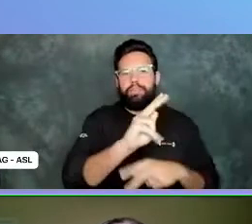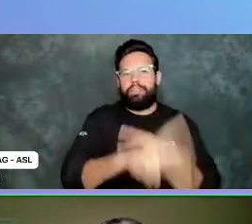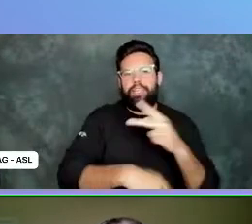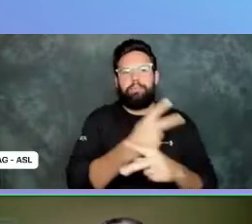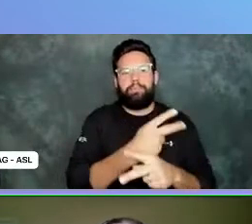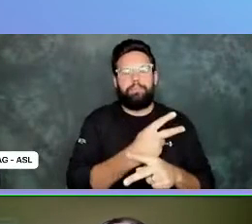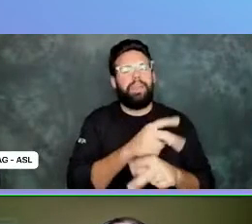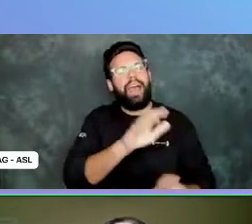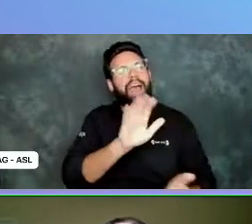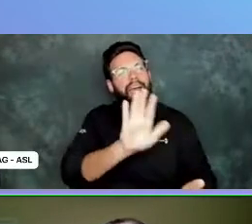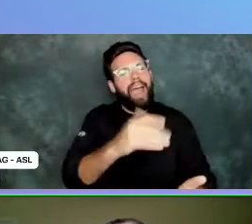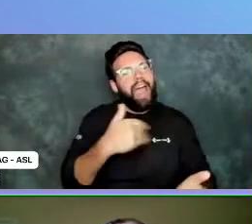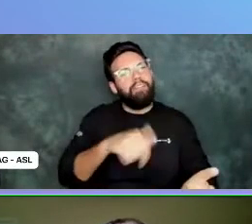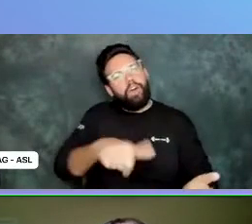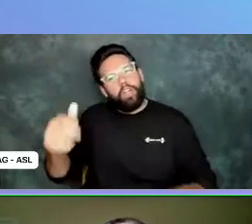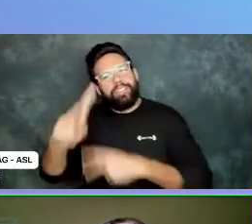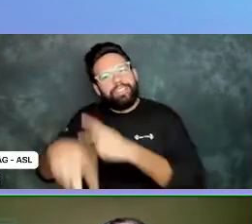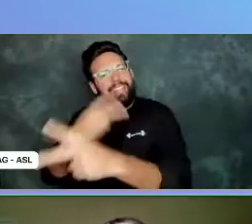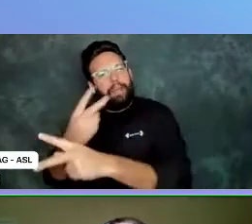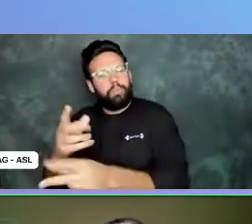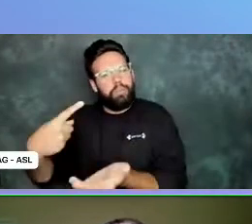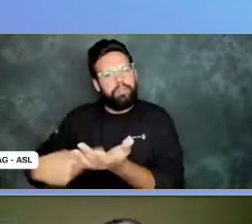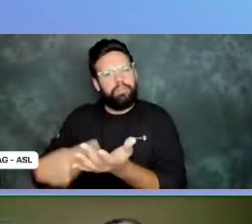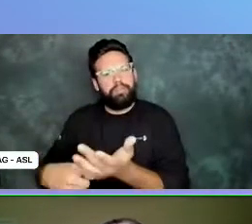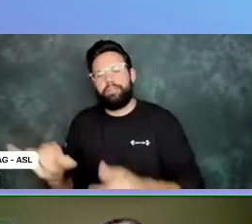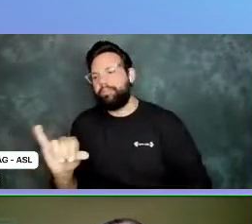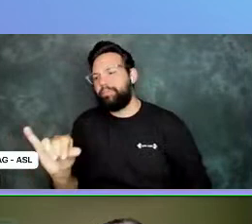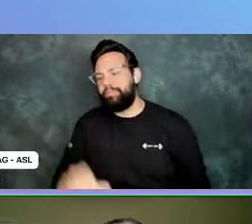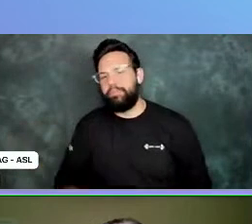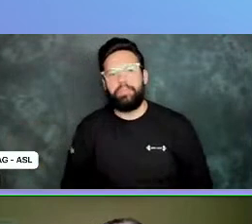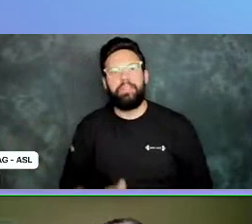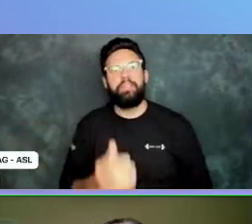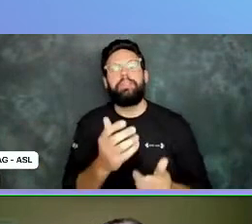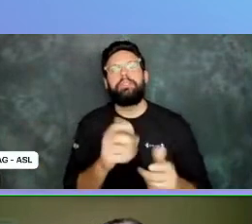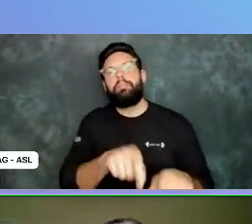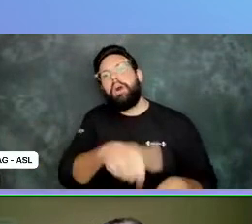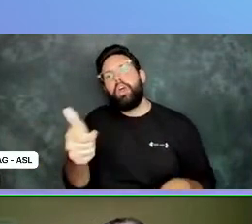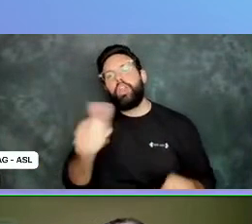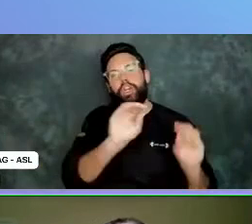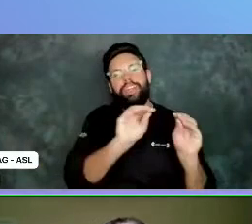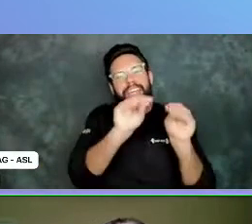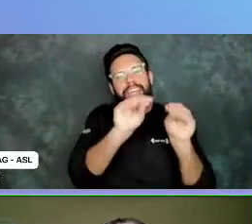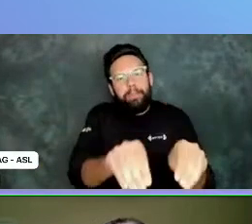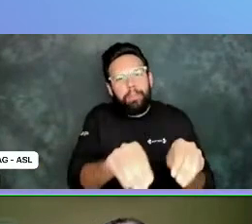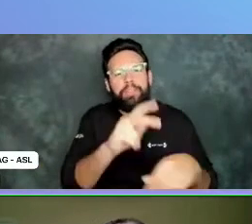is text that's just just and default, and it's best practice to define your type spirit I want to talk about